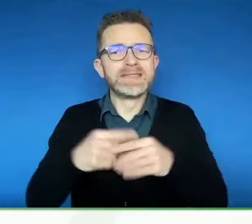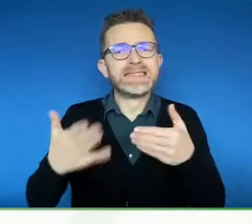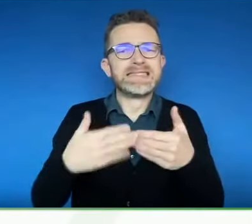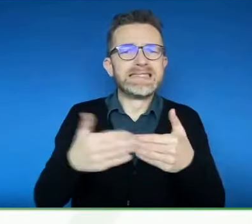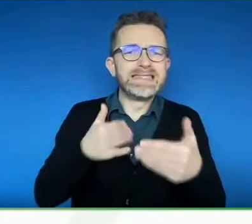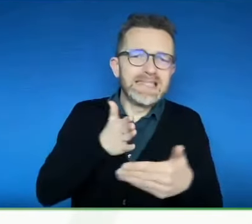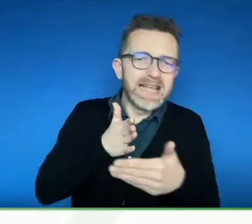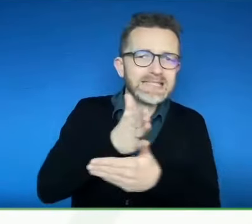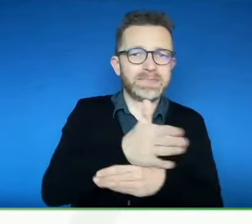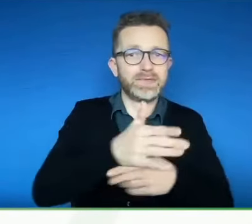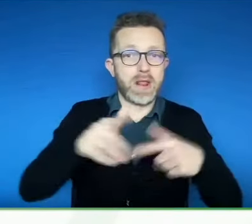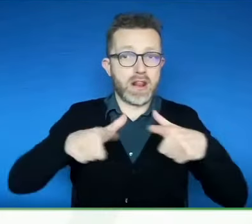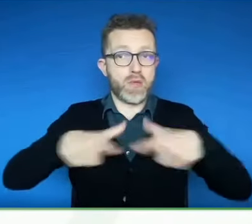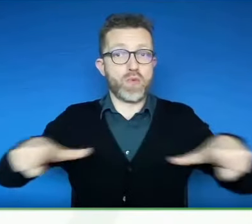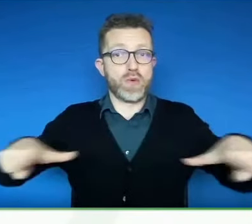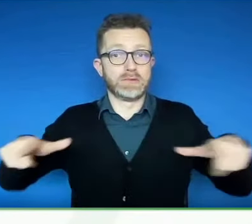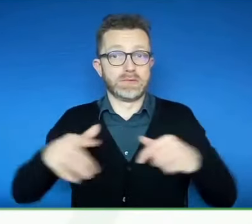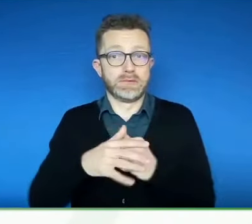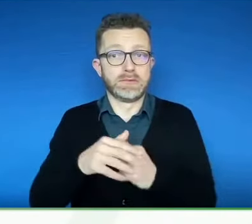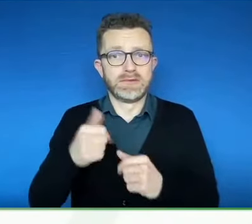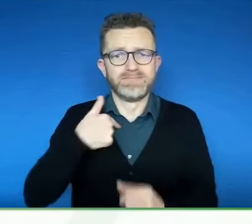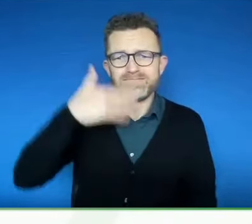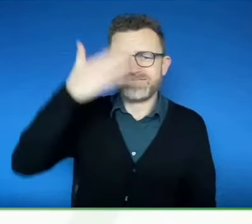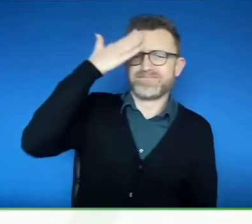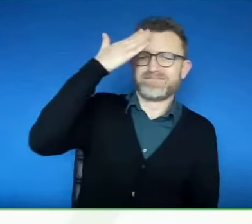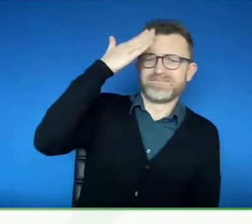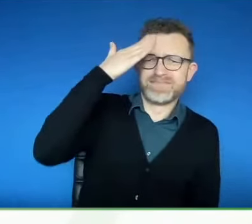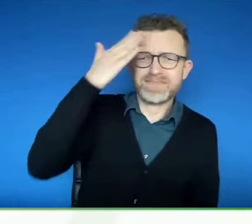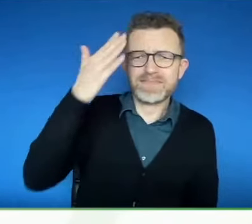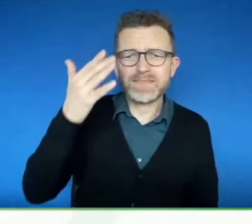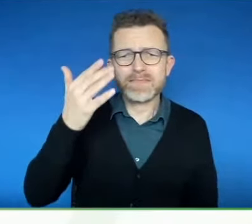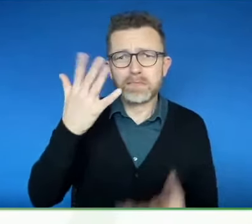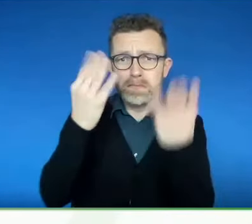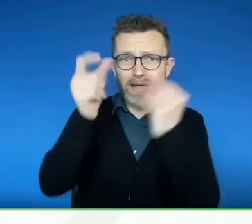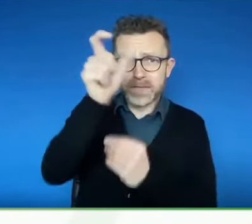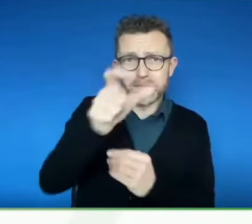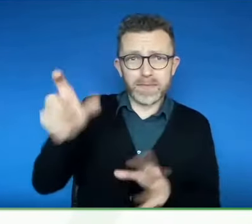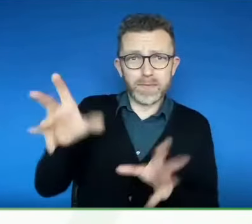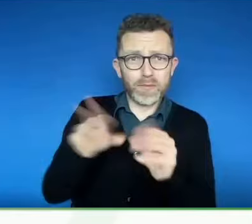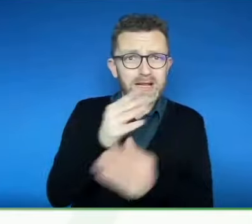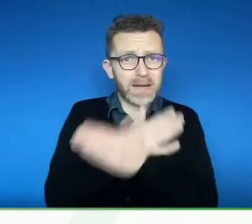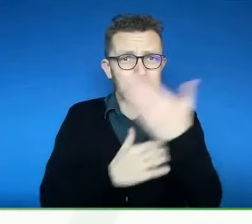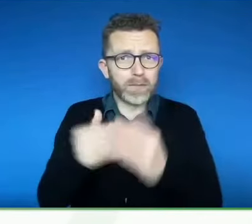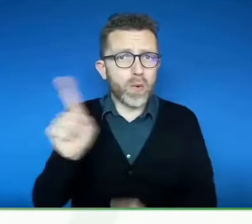press are not there topics first site actually and the information